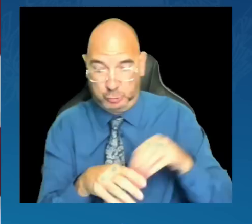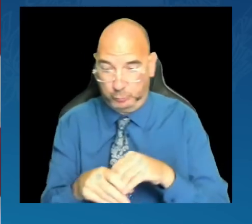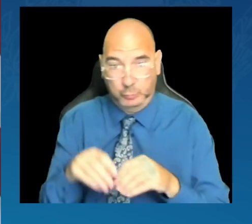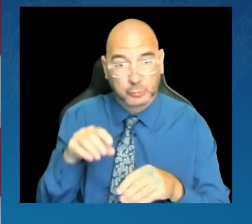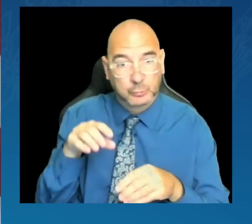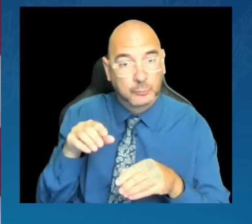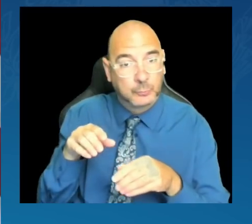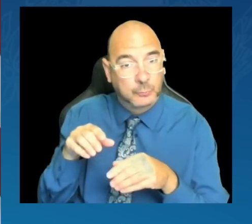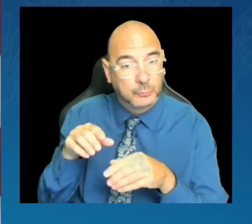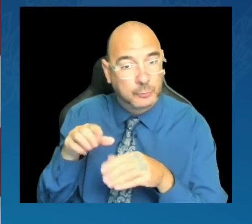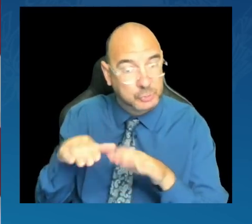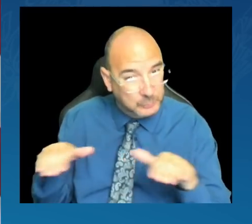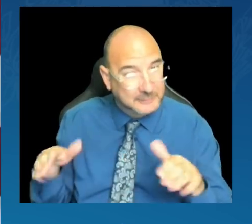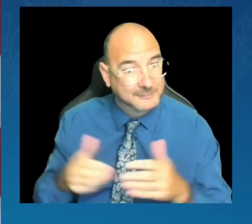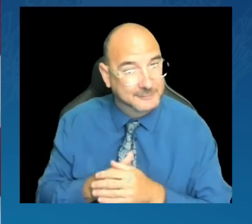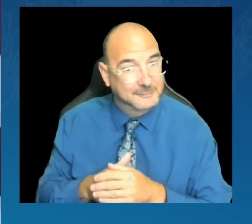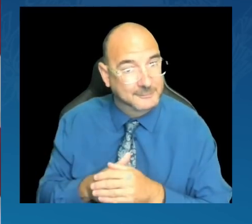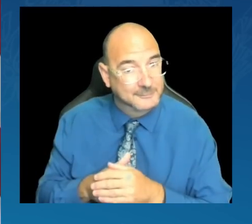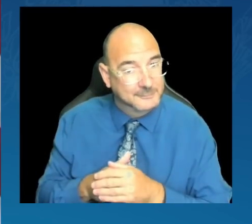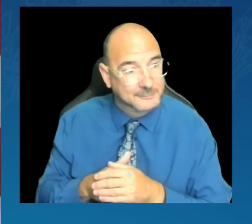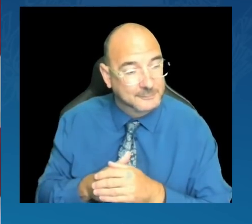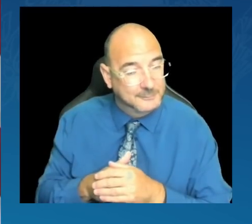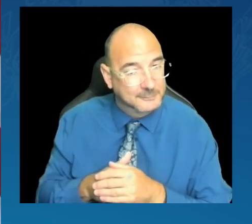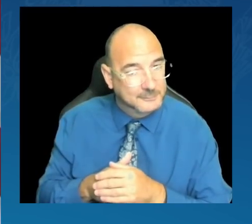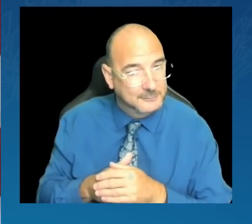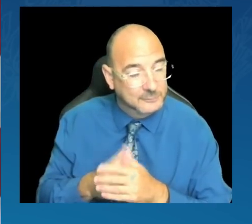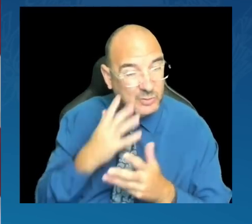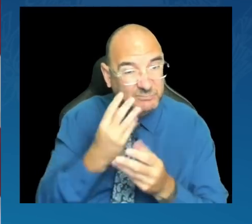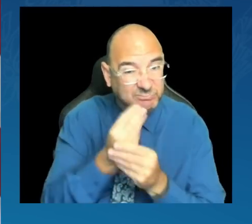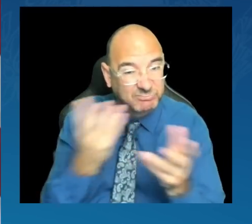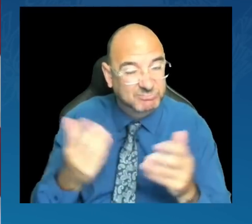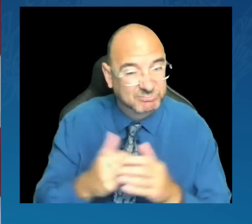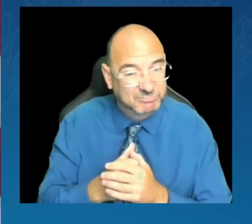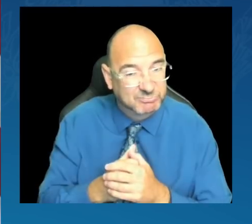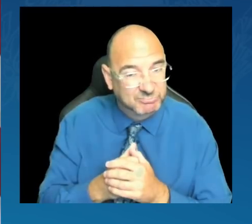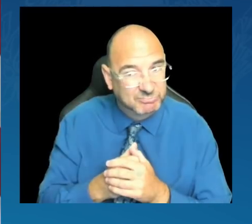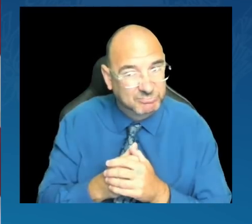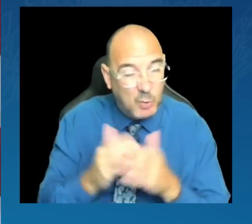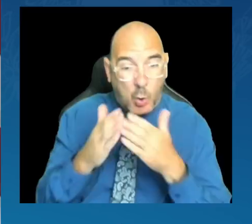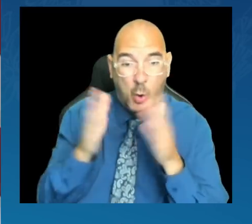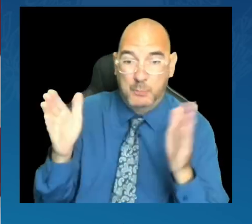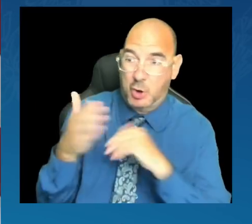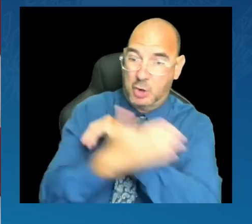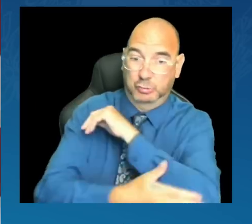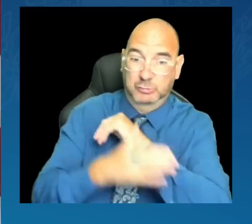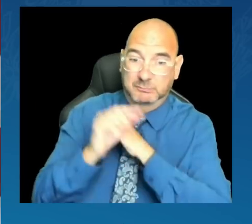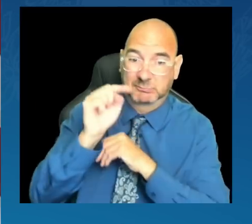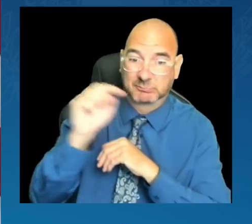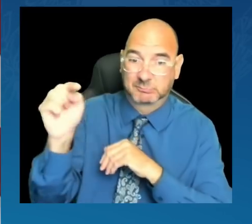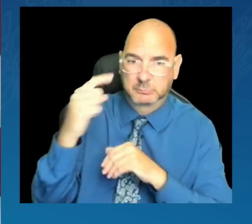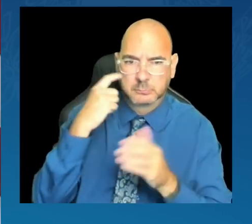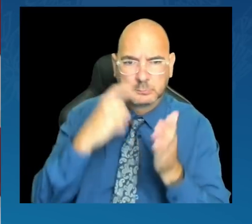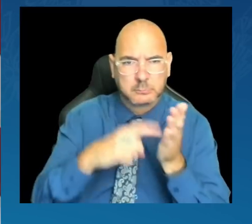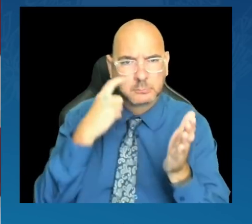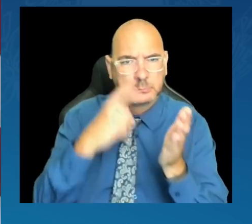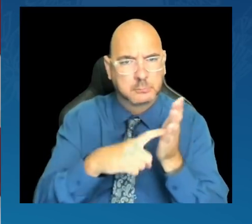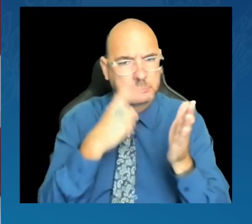And I will tell you, around our country, we are seeing indeed many states since the Dobbs decision,